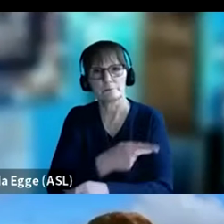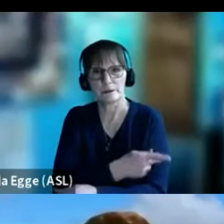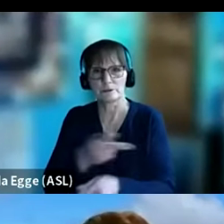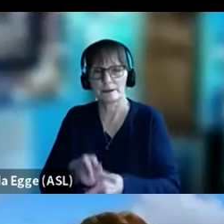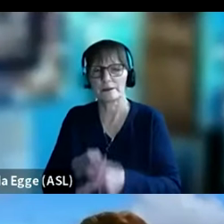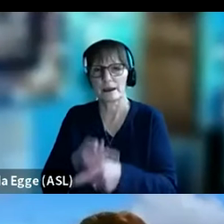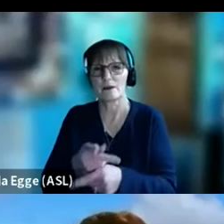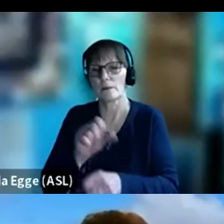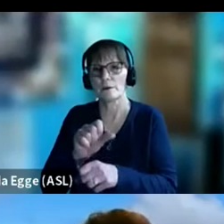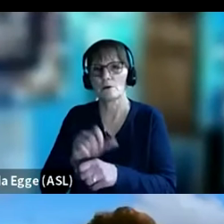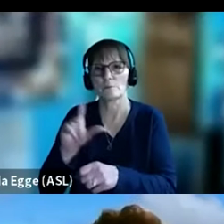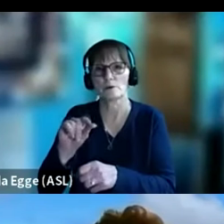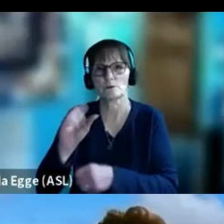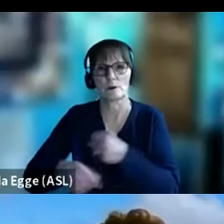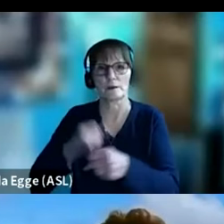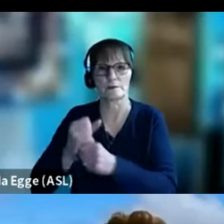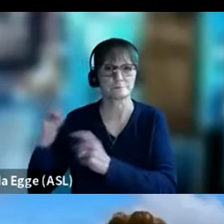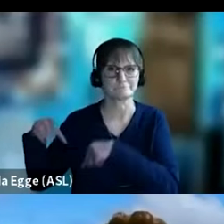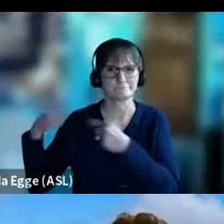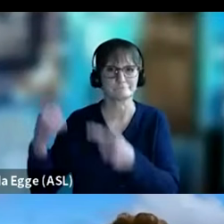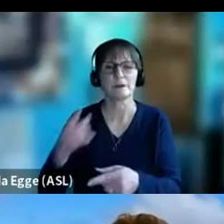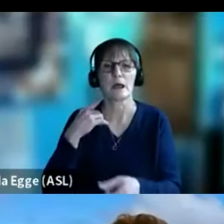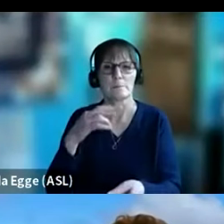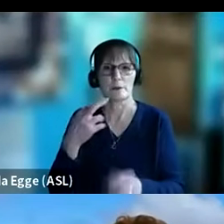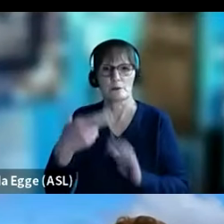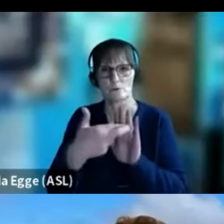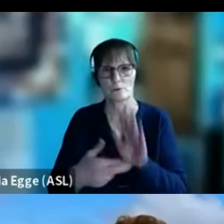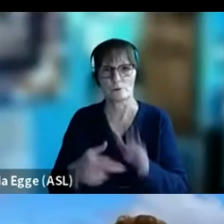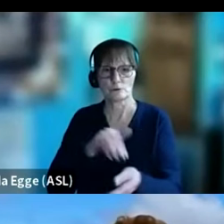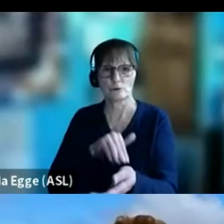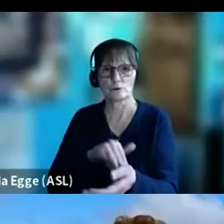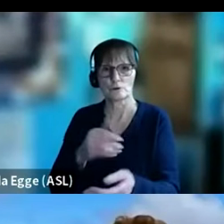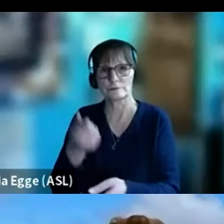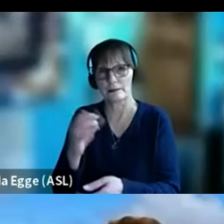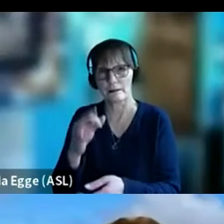but I've been a registered nurse for the last 19. And prior to becoming the director